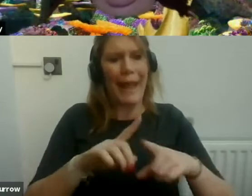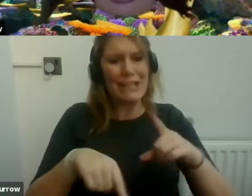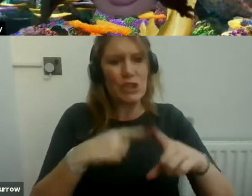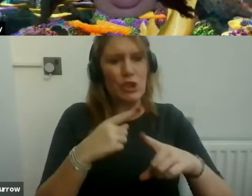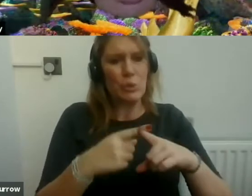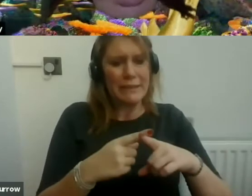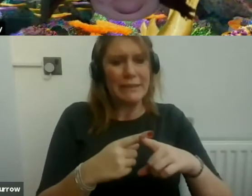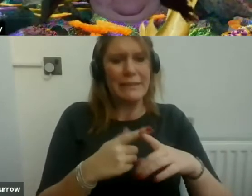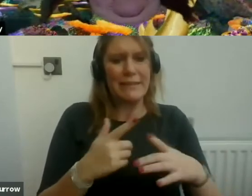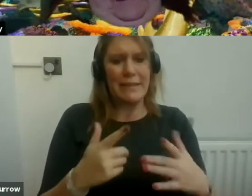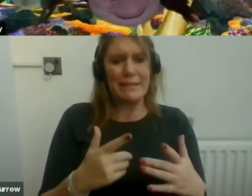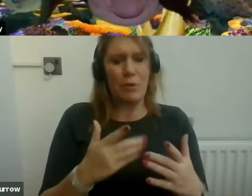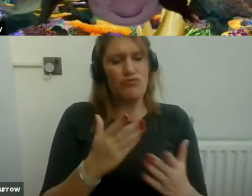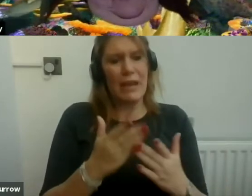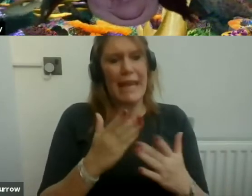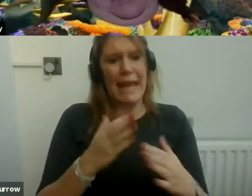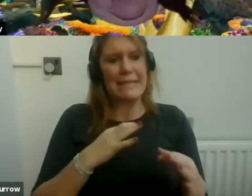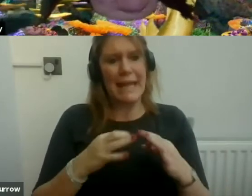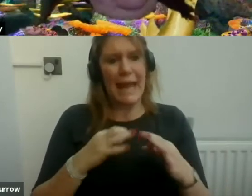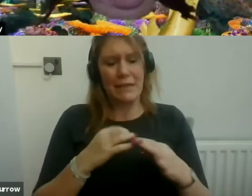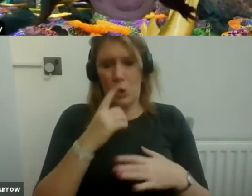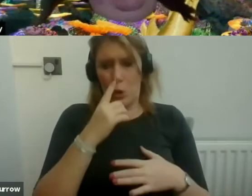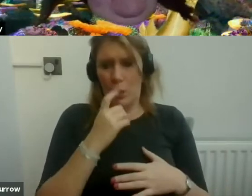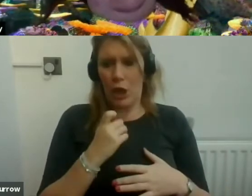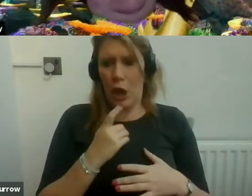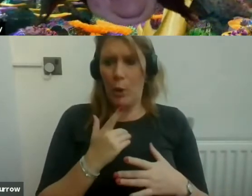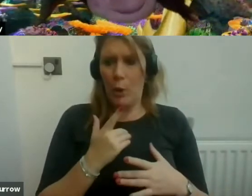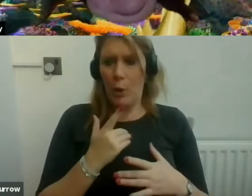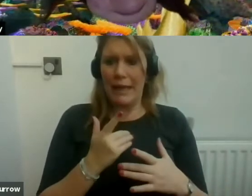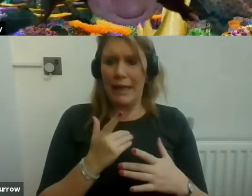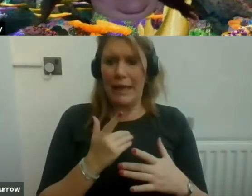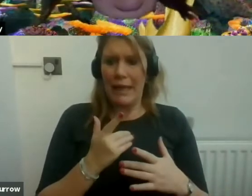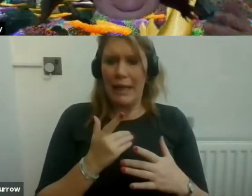you can only go with what is created for you. So you are very dependent. Yes, you